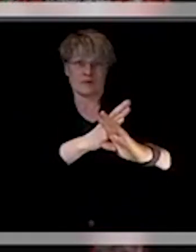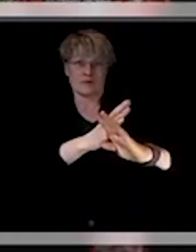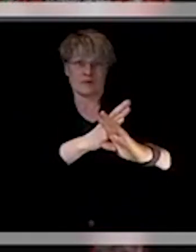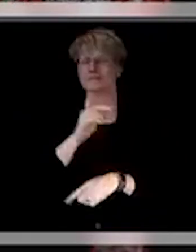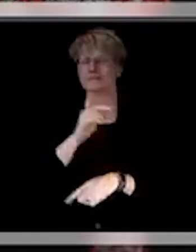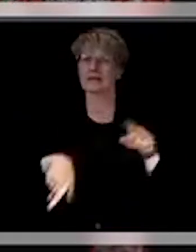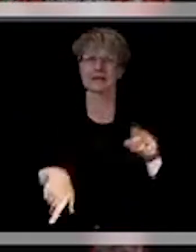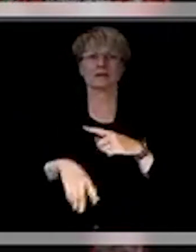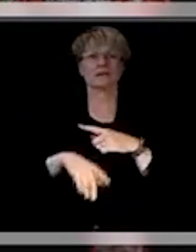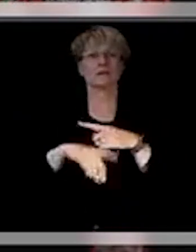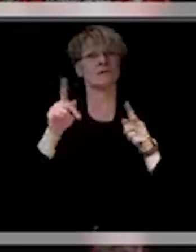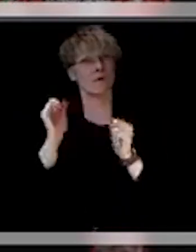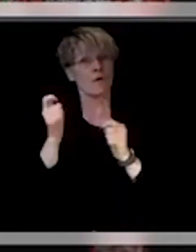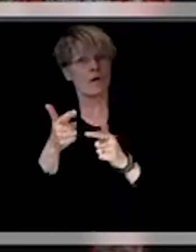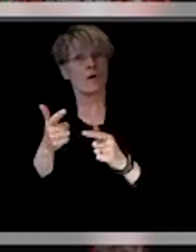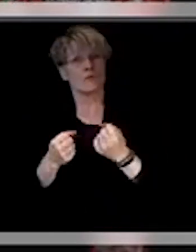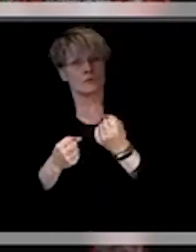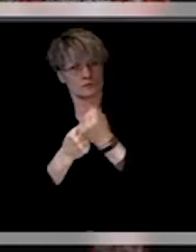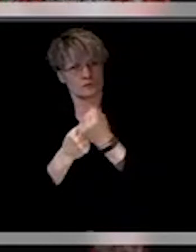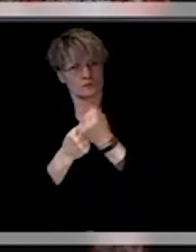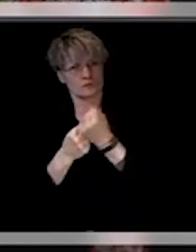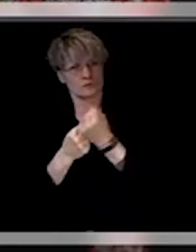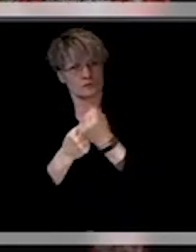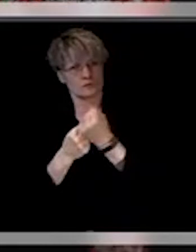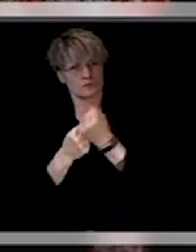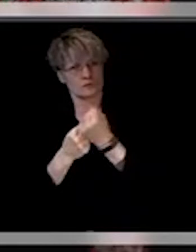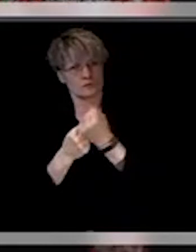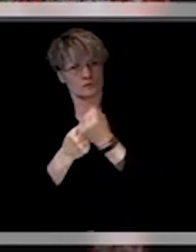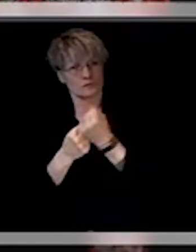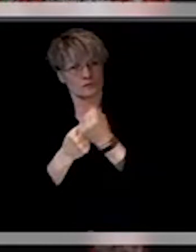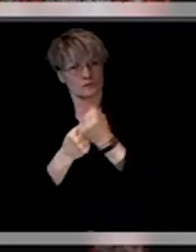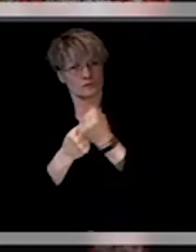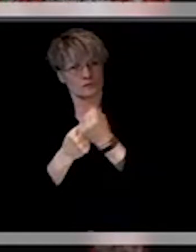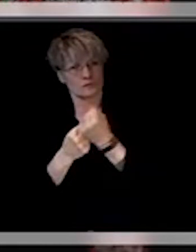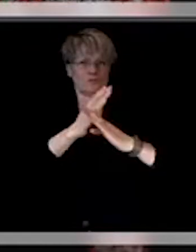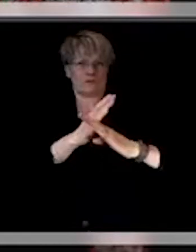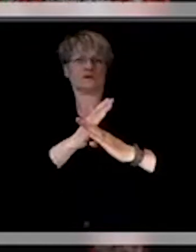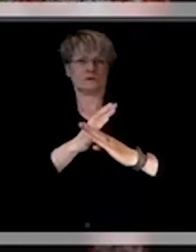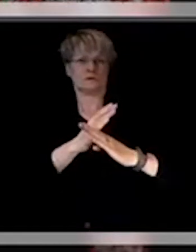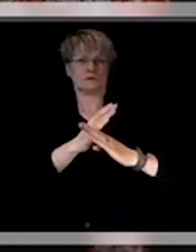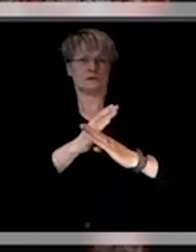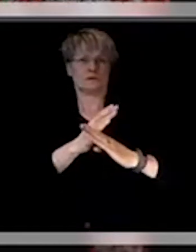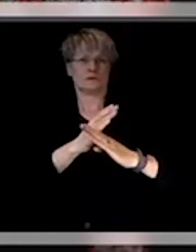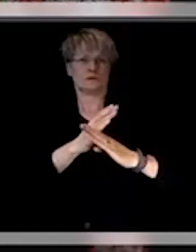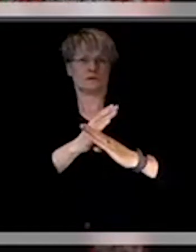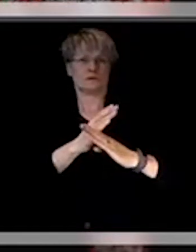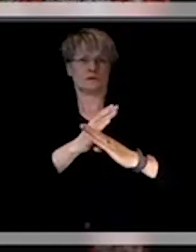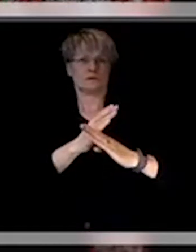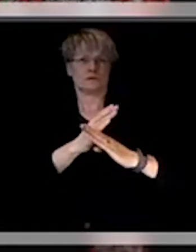to have more of a steady level of cases that we can contain. If it keeps going up, we're